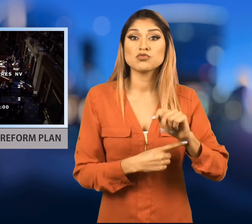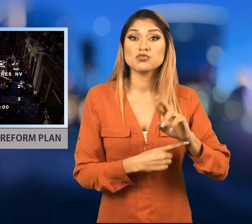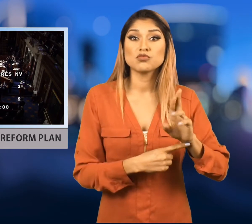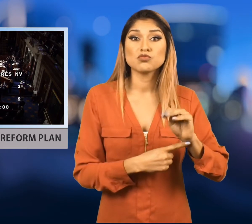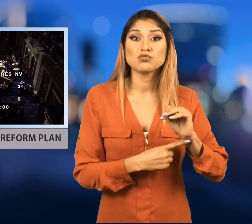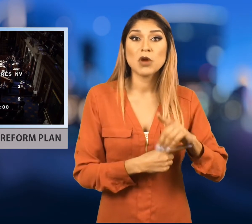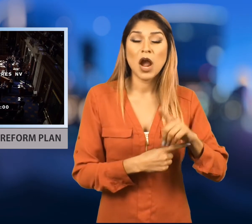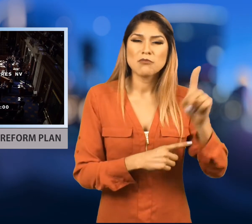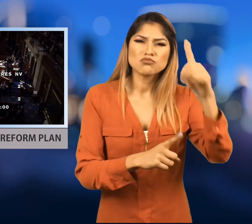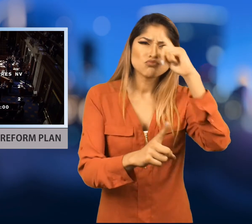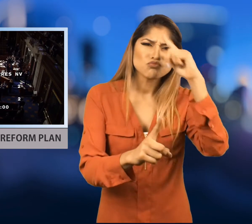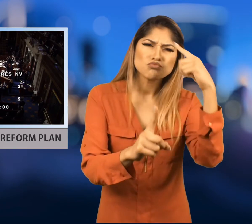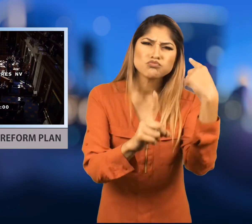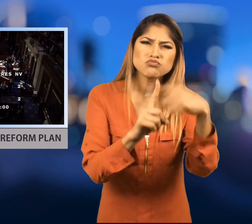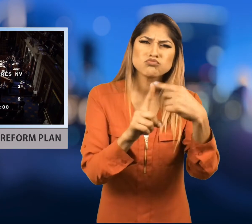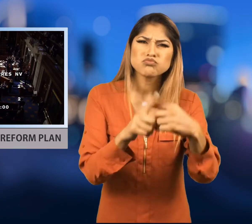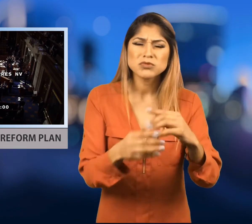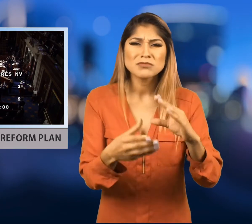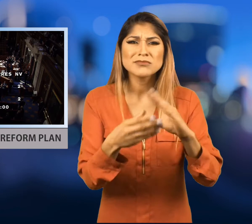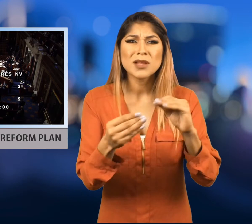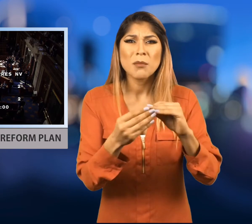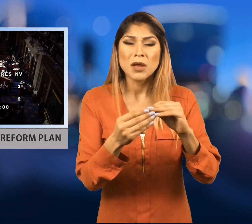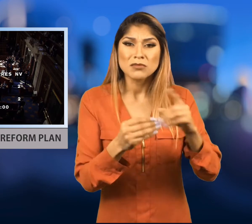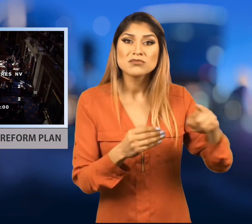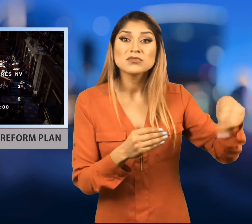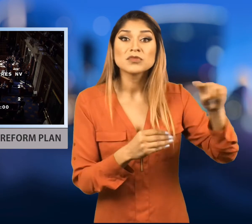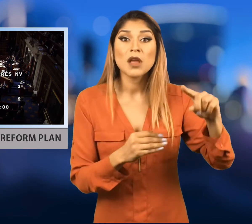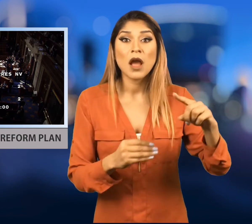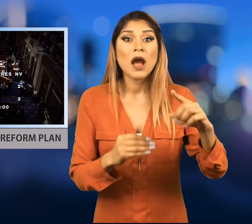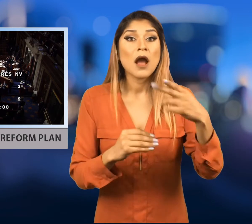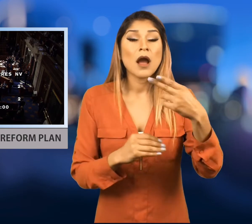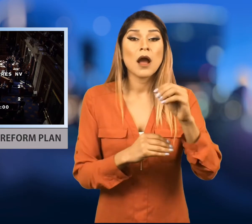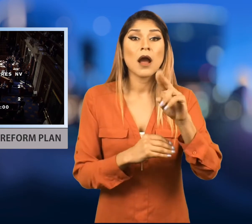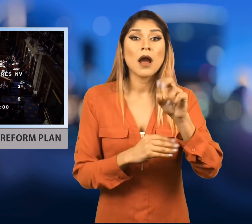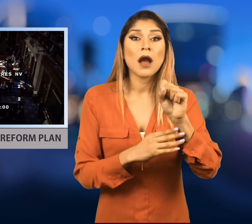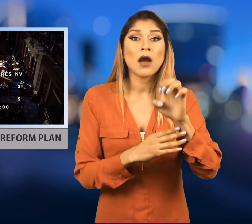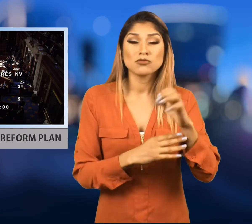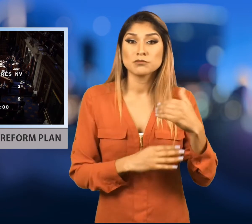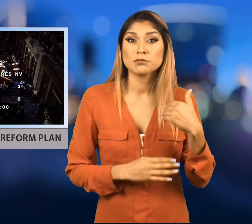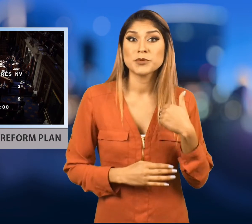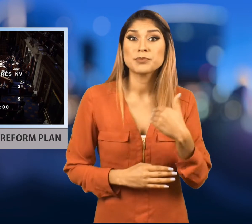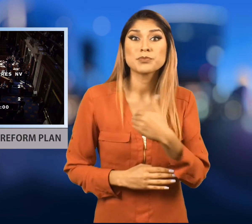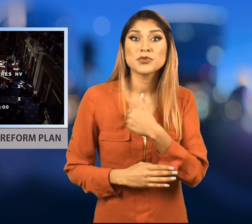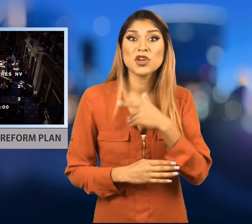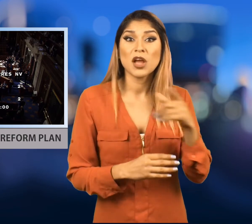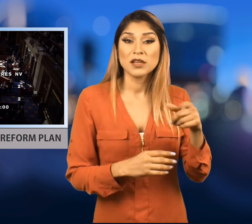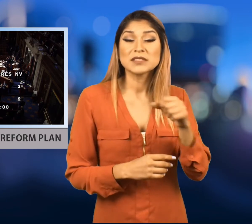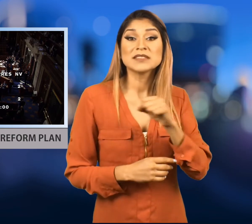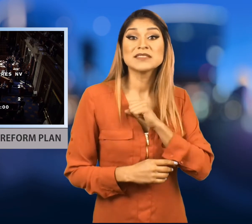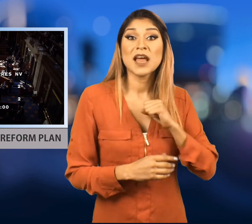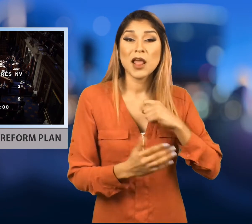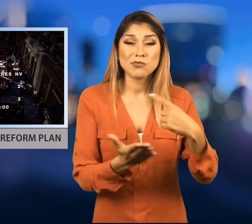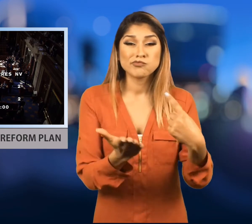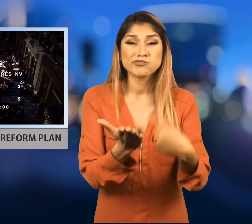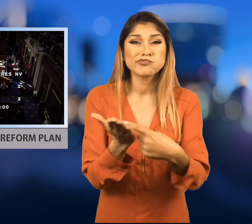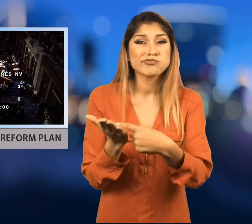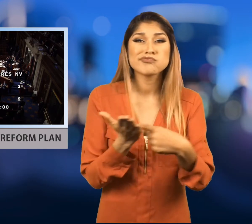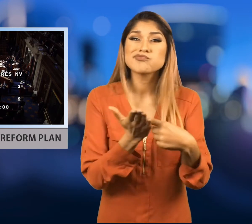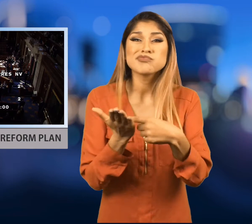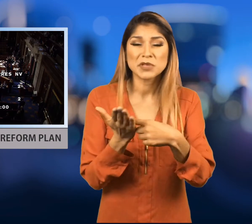is optimistic, reportedly telling House members that the Senate will